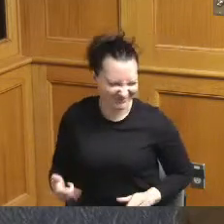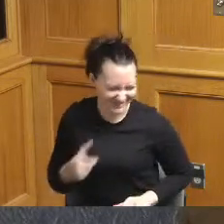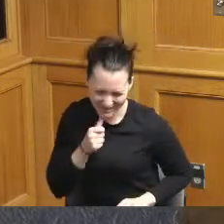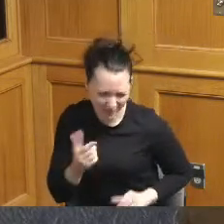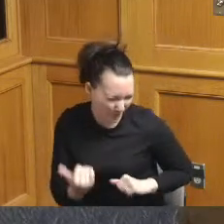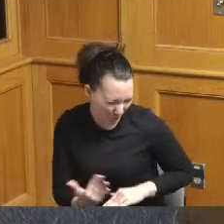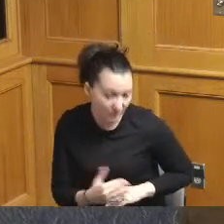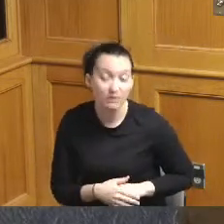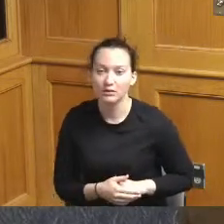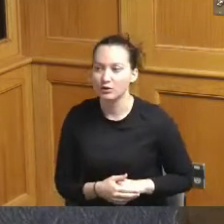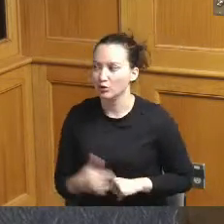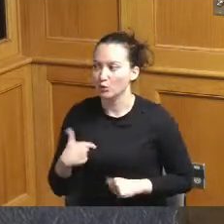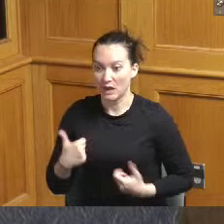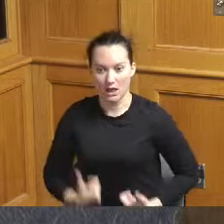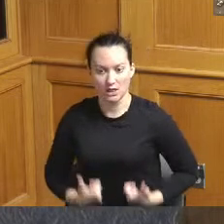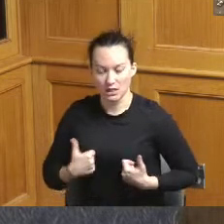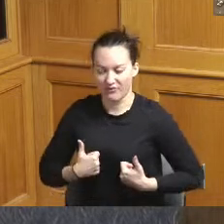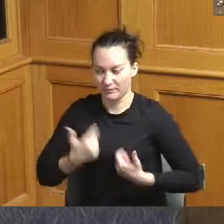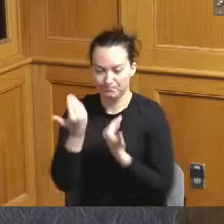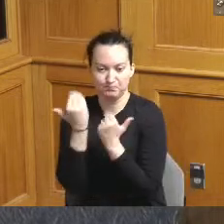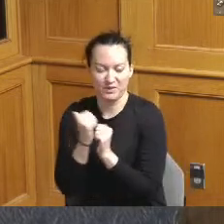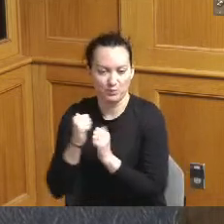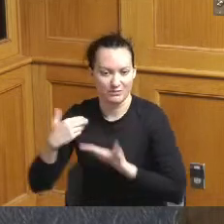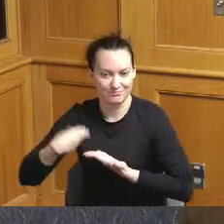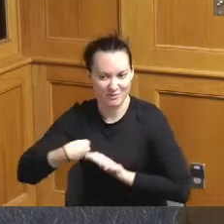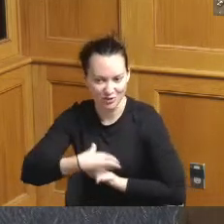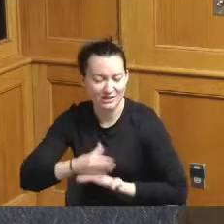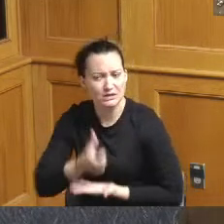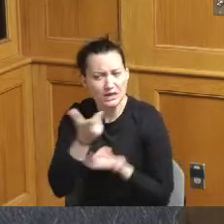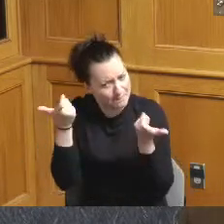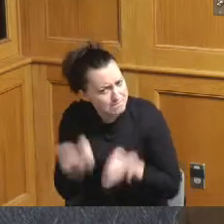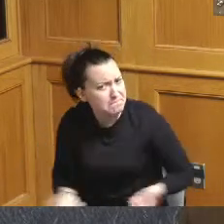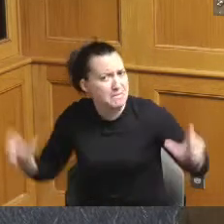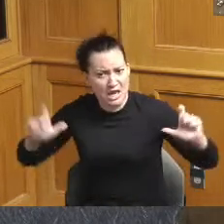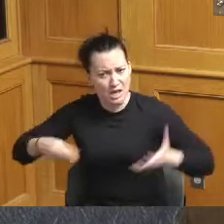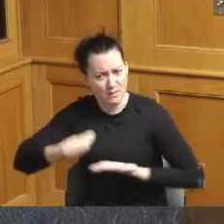it because we are living within the constraints of our budget it's not a huge budget it is more than